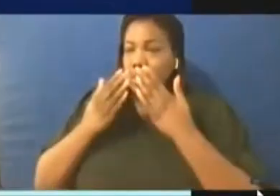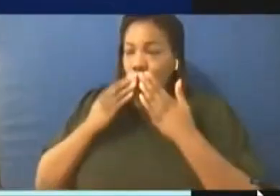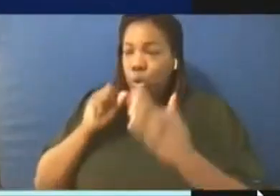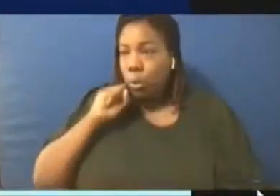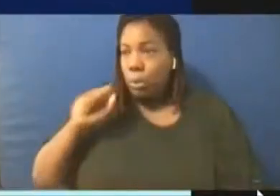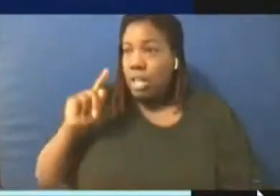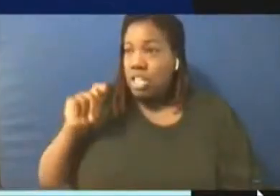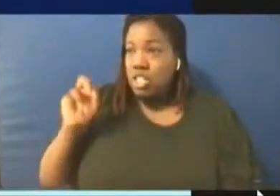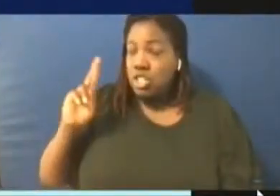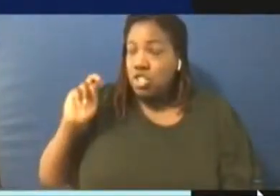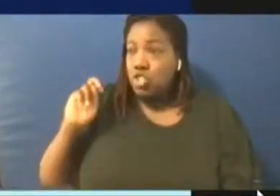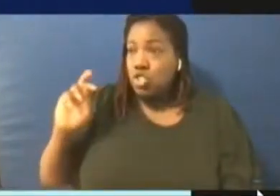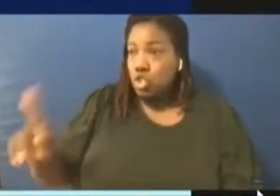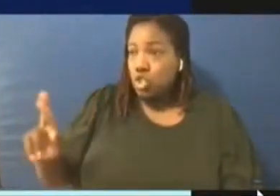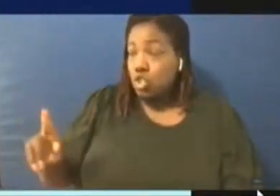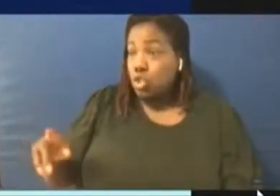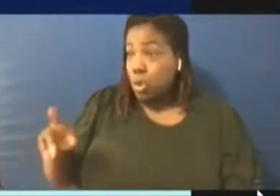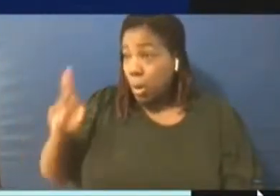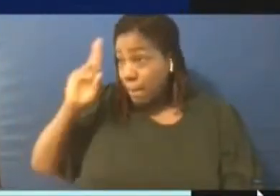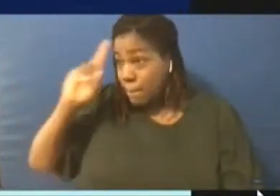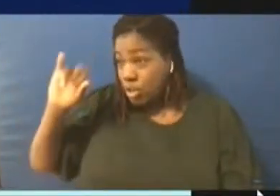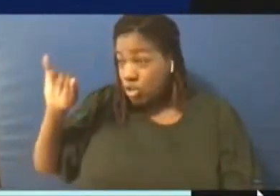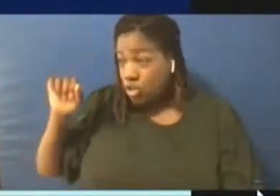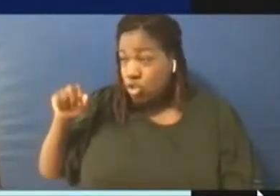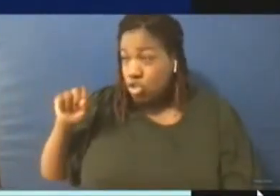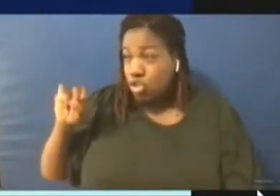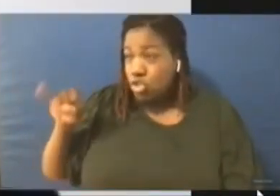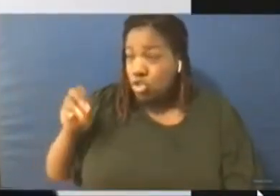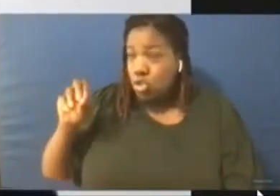Victor Joseph: Thank you.